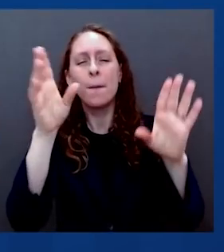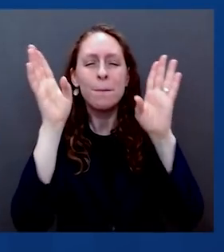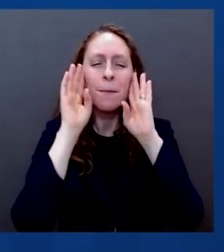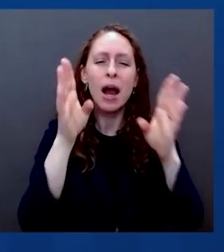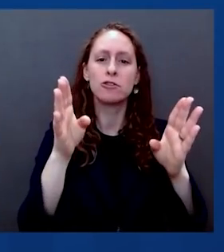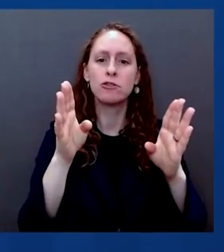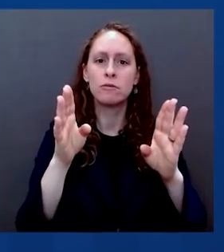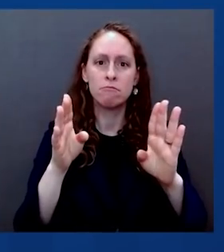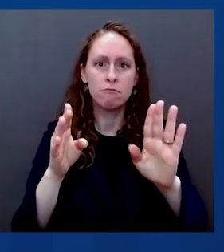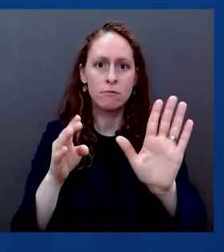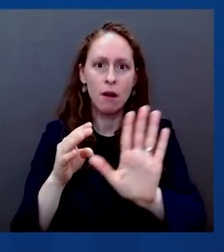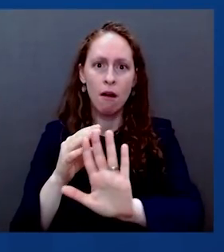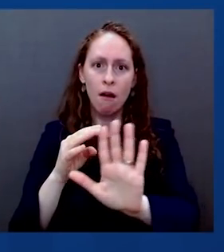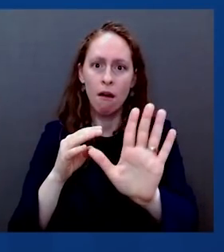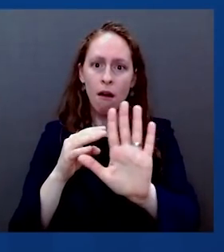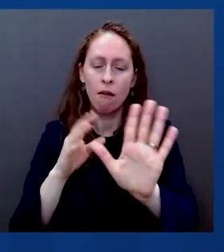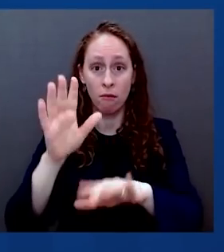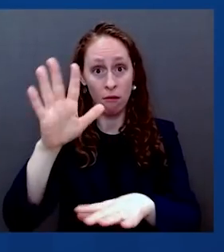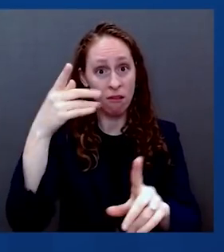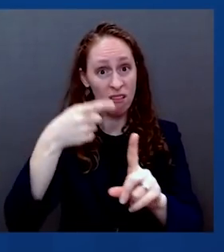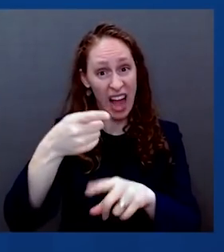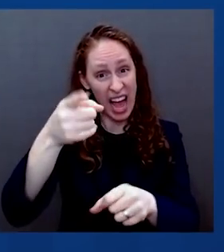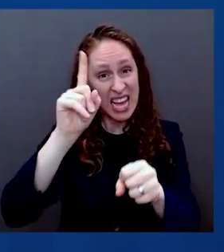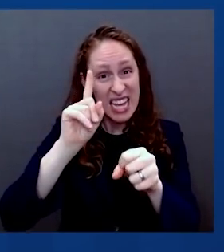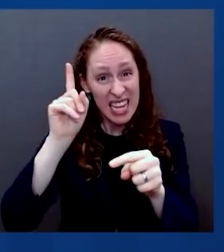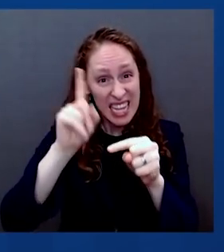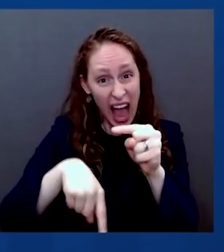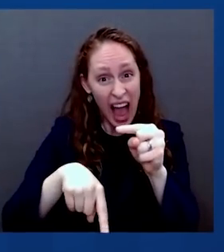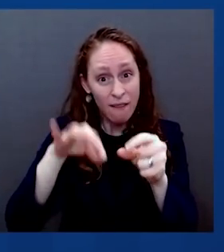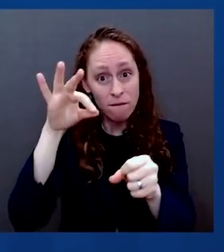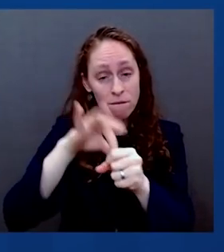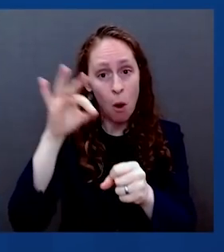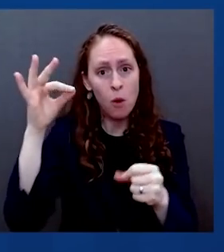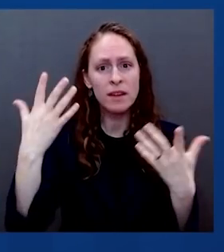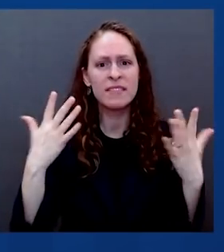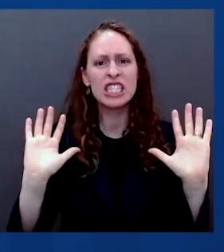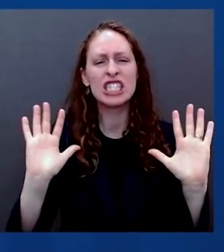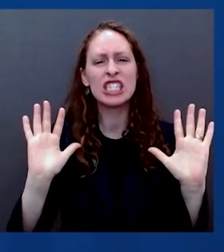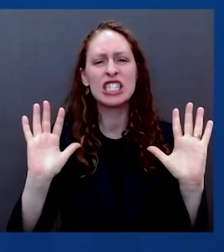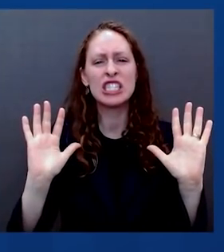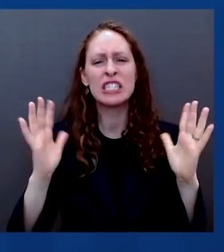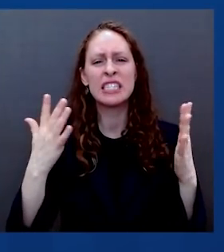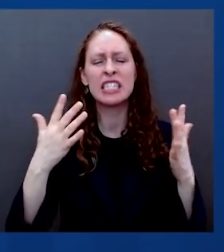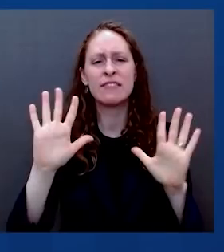in every political party. And if we stand idly by,